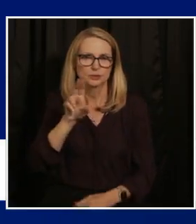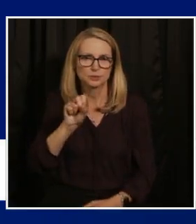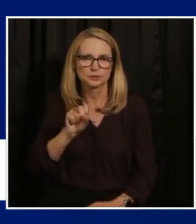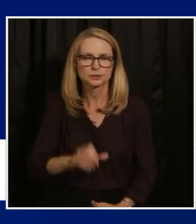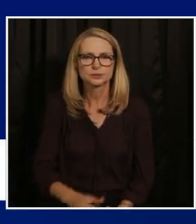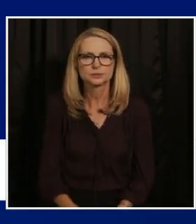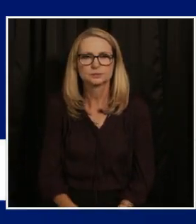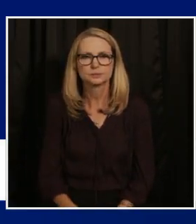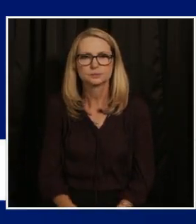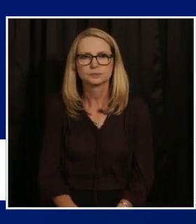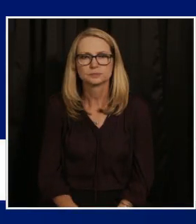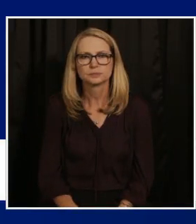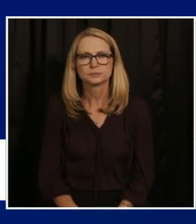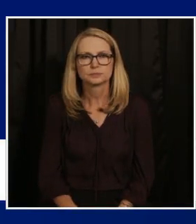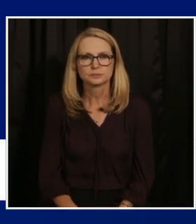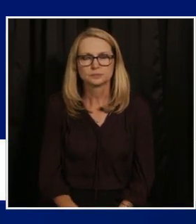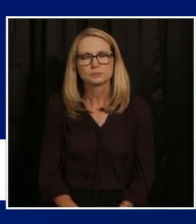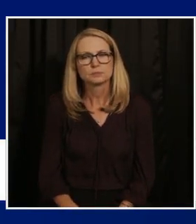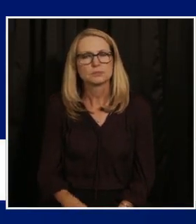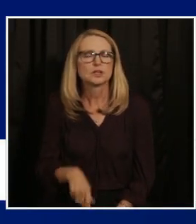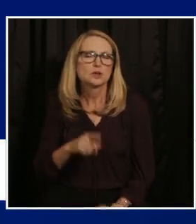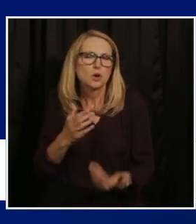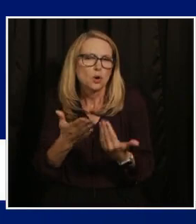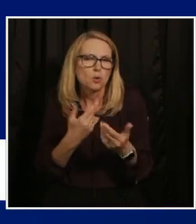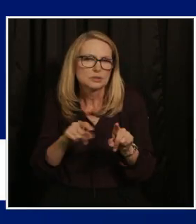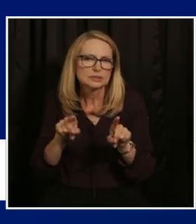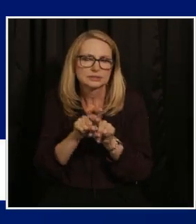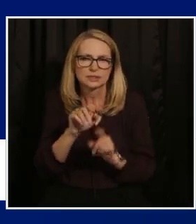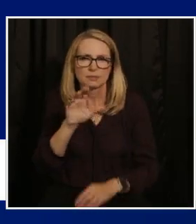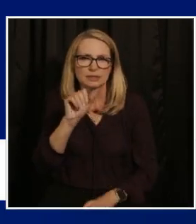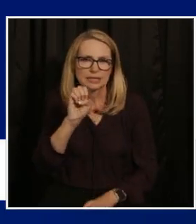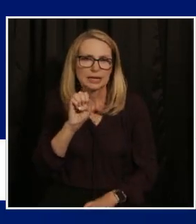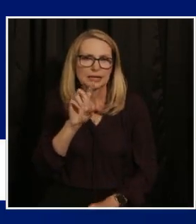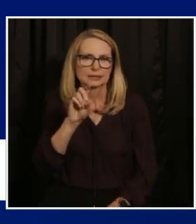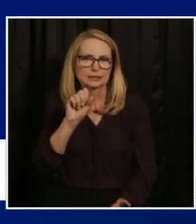this is similar to the case data that i showed you but comparing colorado's hospitalization rates to